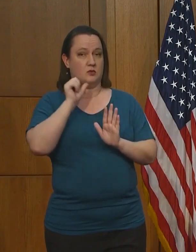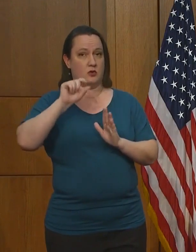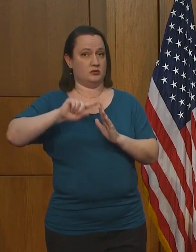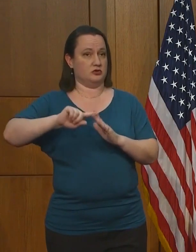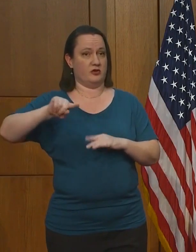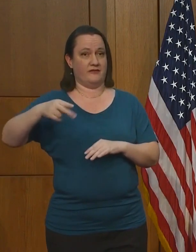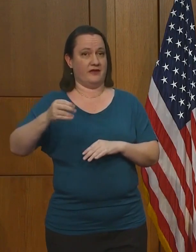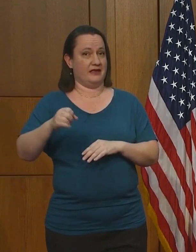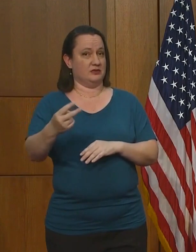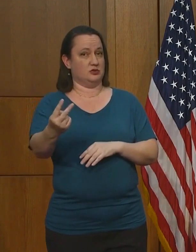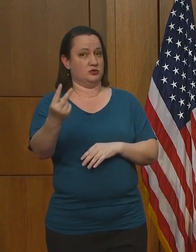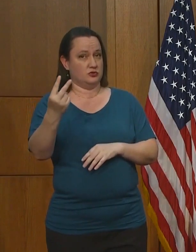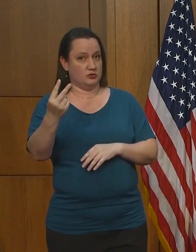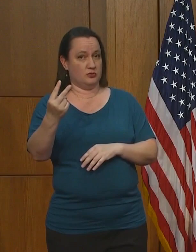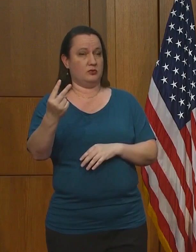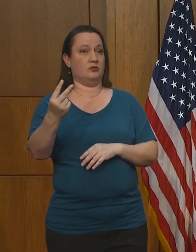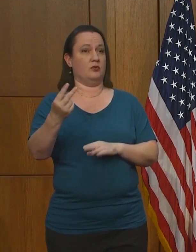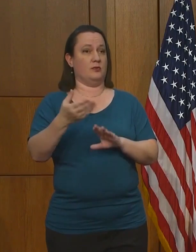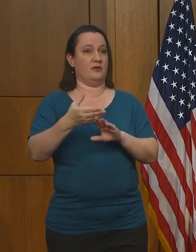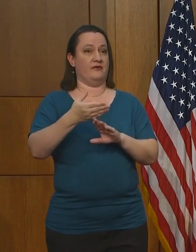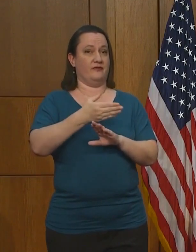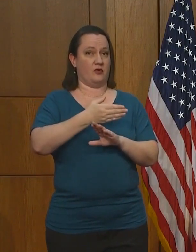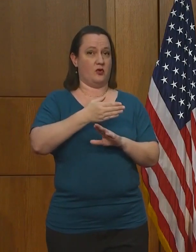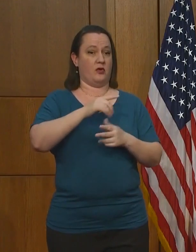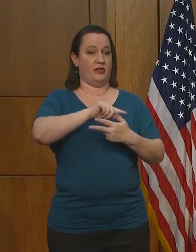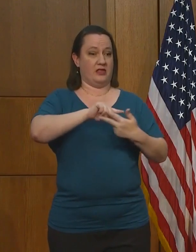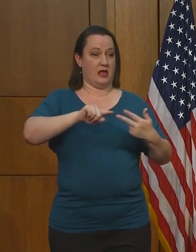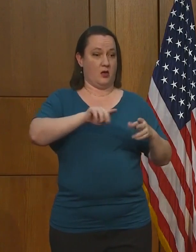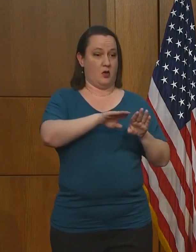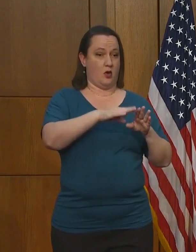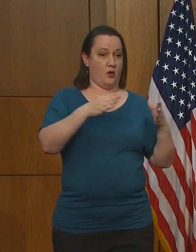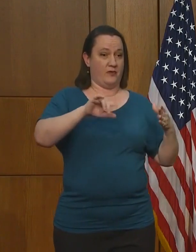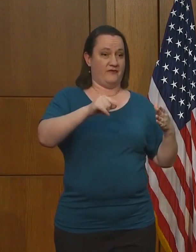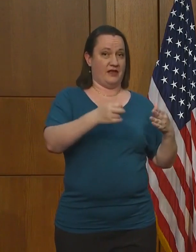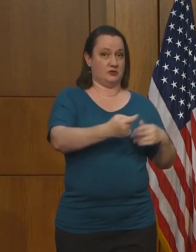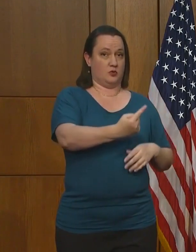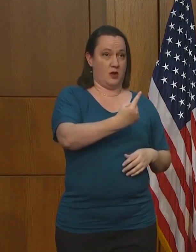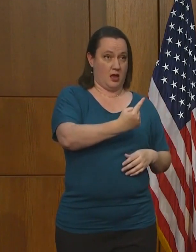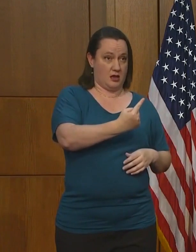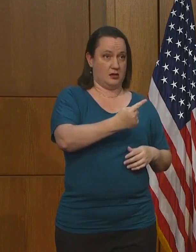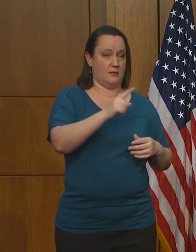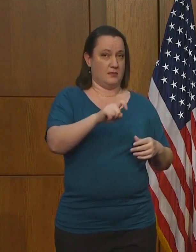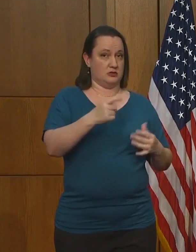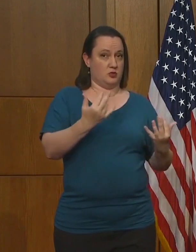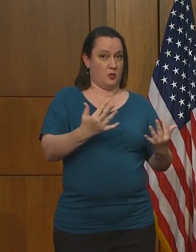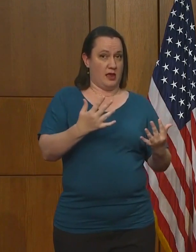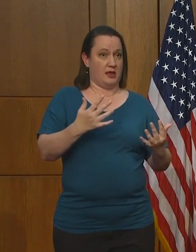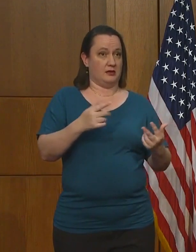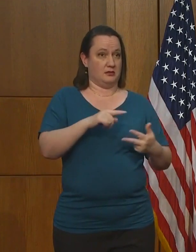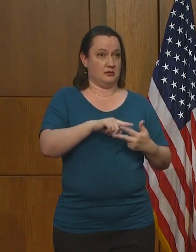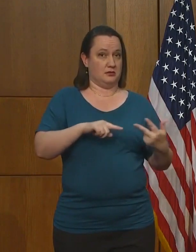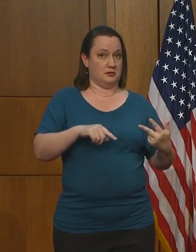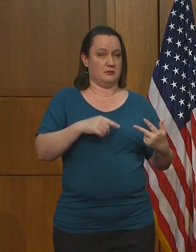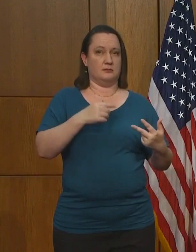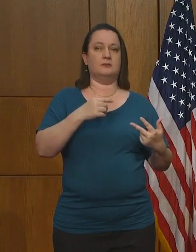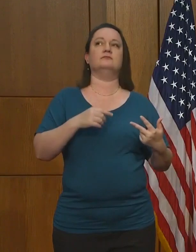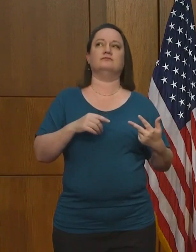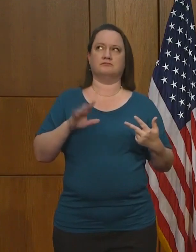THE STATE WILL NOT BE GOING INTO PHASE. TWO UNTIL NORTHERN